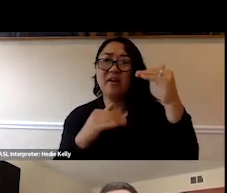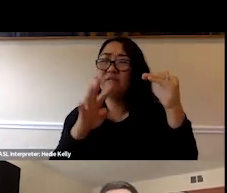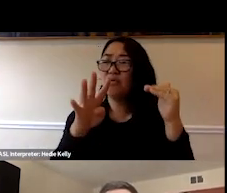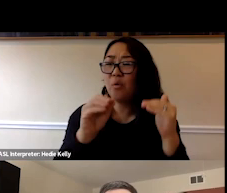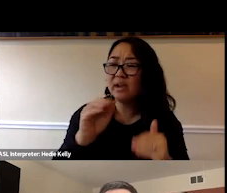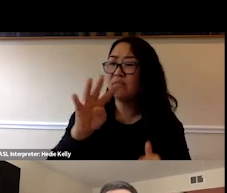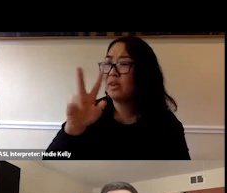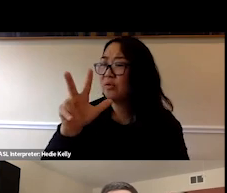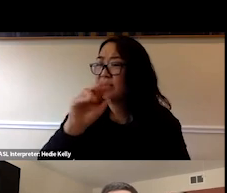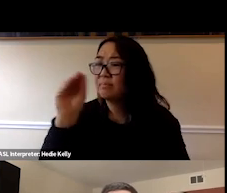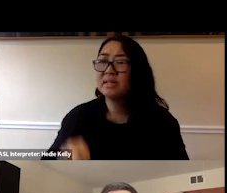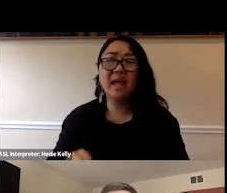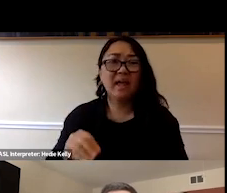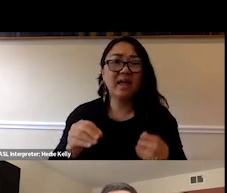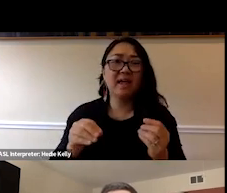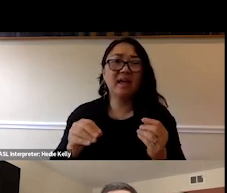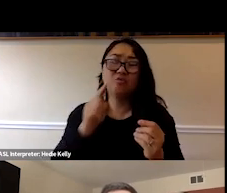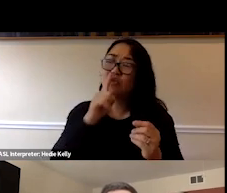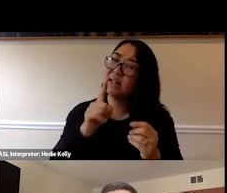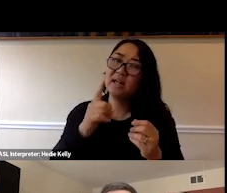of the things you have to do to make an accessible web experience.